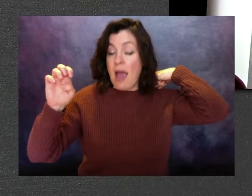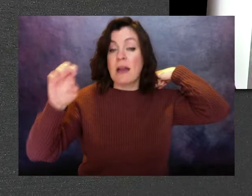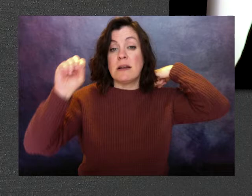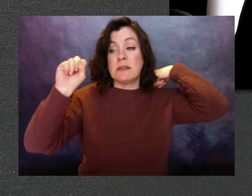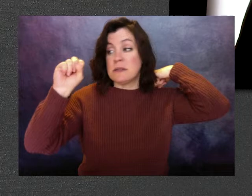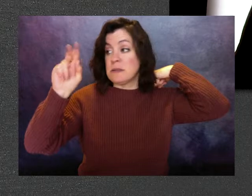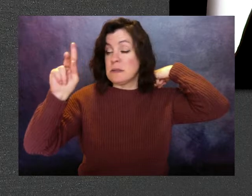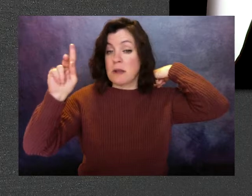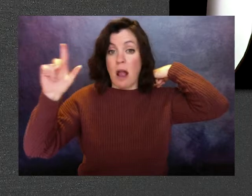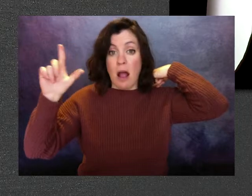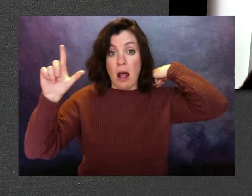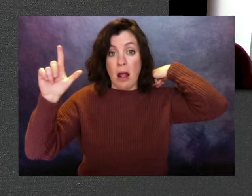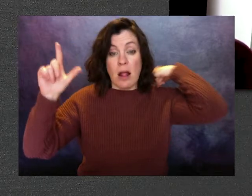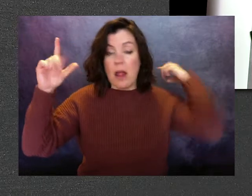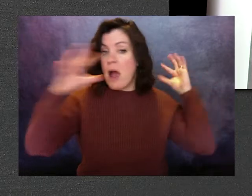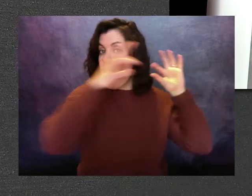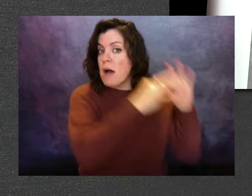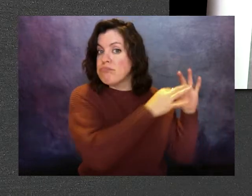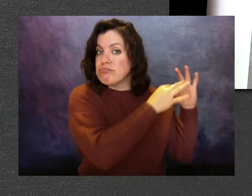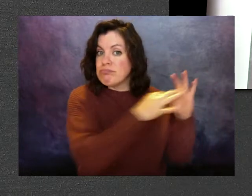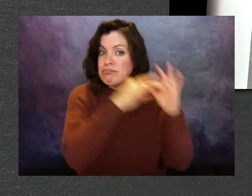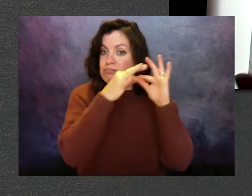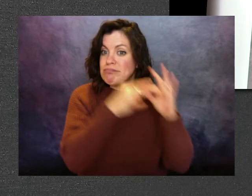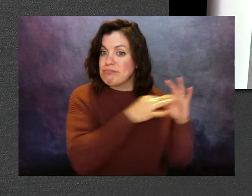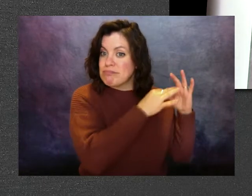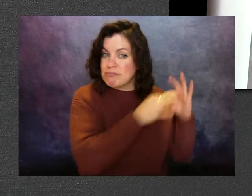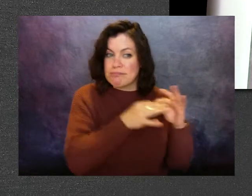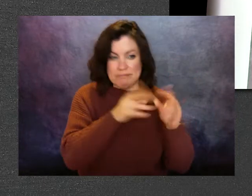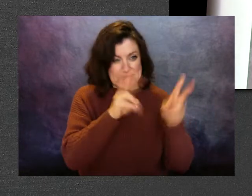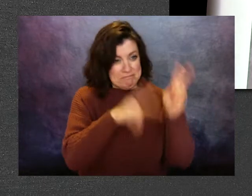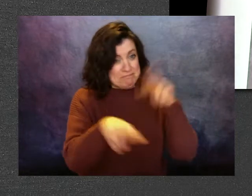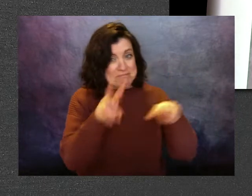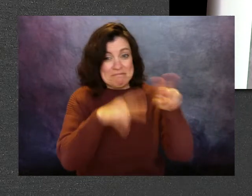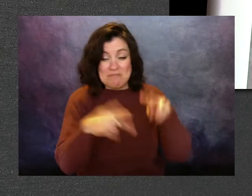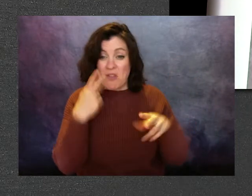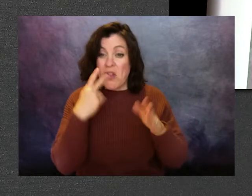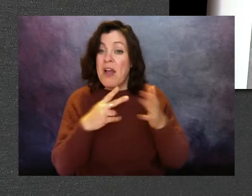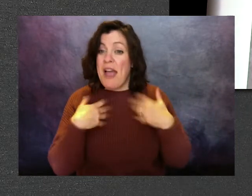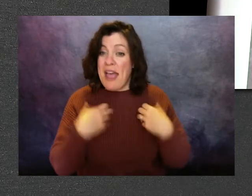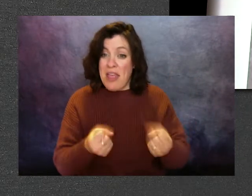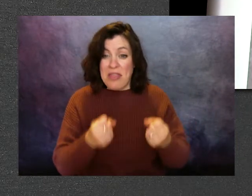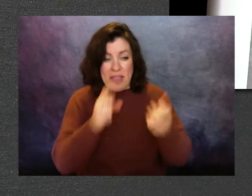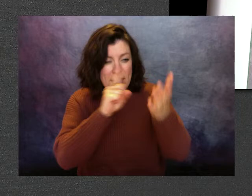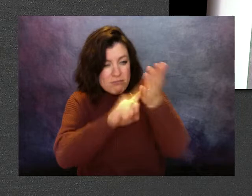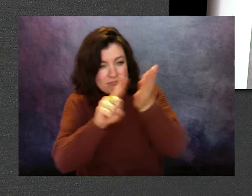and the veterinarian can check and see if there's anything going on inside the animals body.